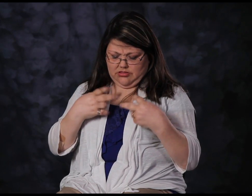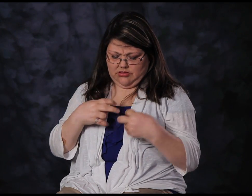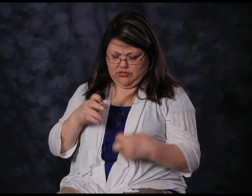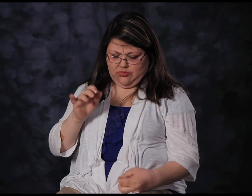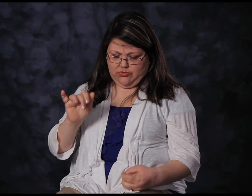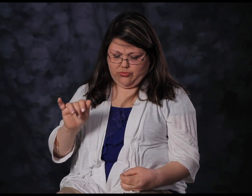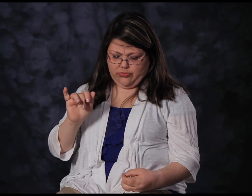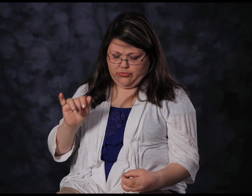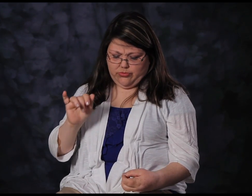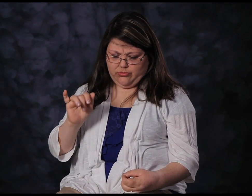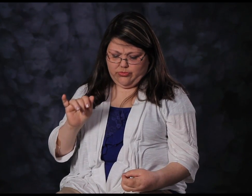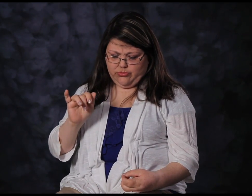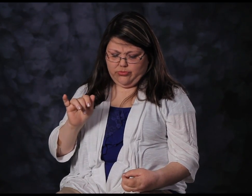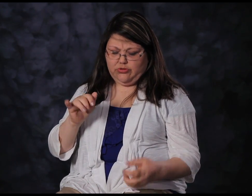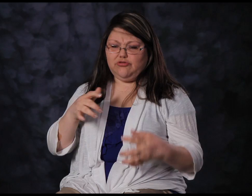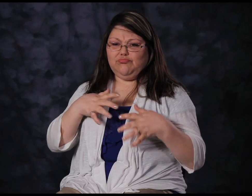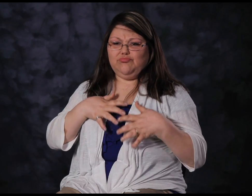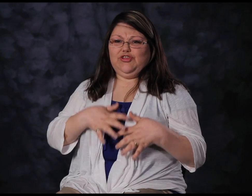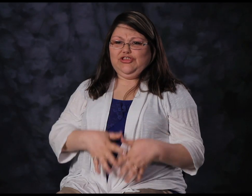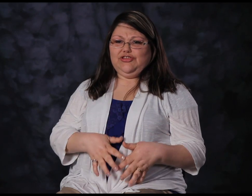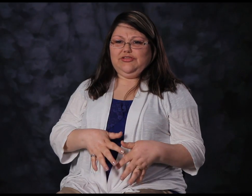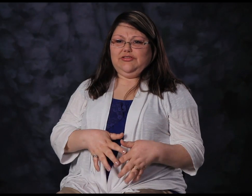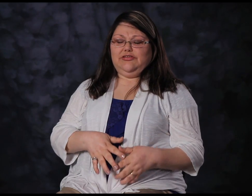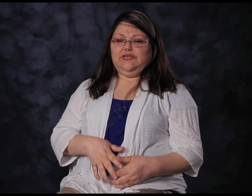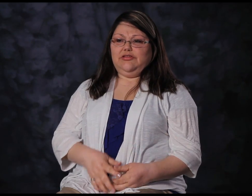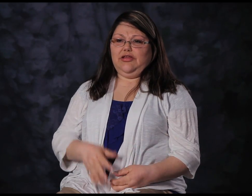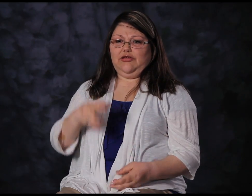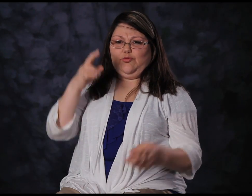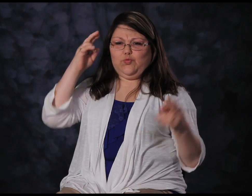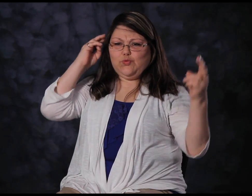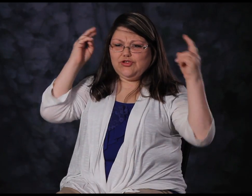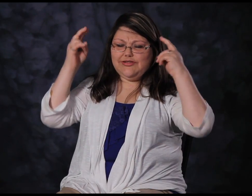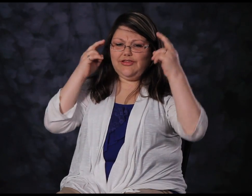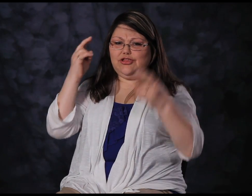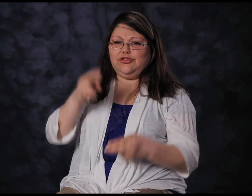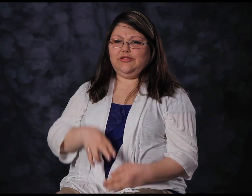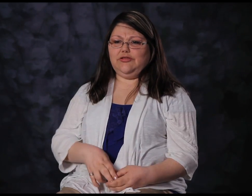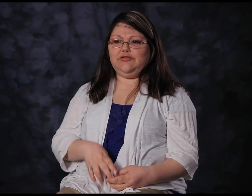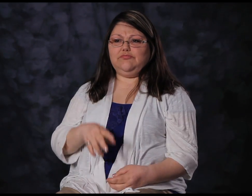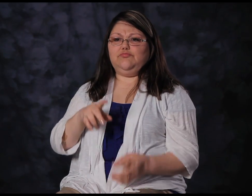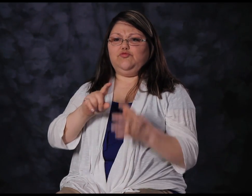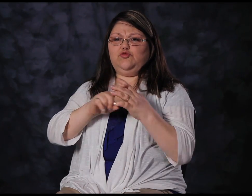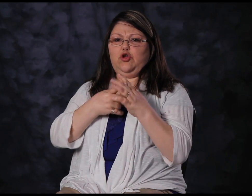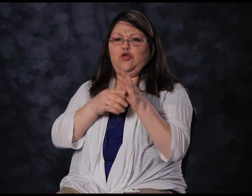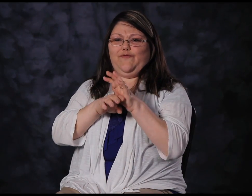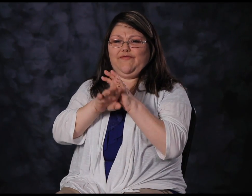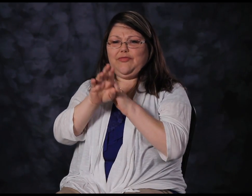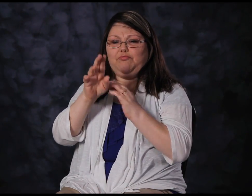and so when Karen died is when my depression really took hold of me, and I recognized that I was in fact depressed.